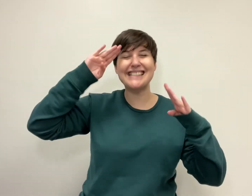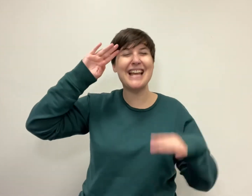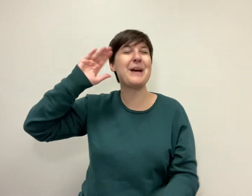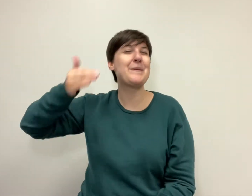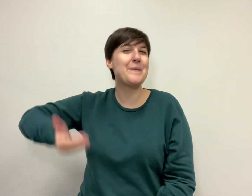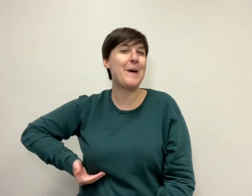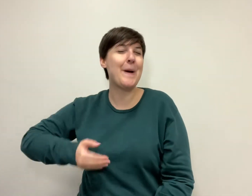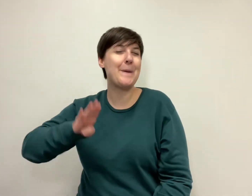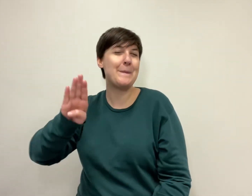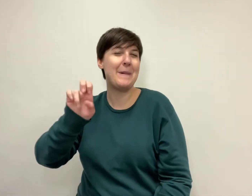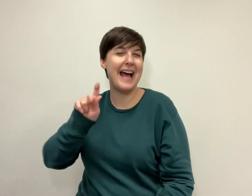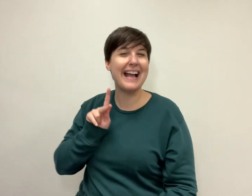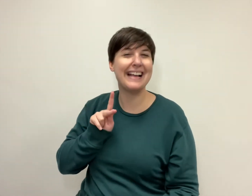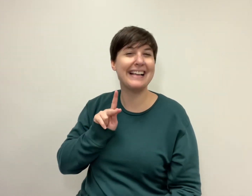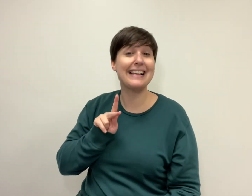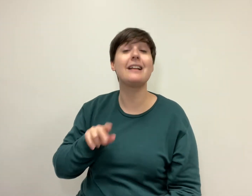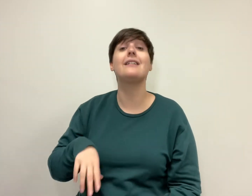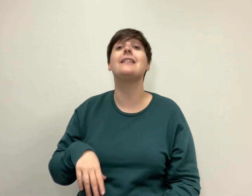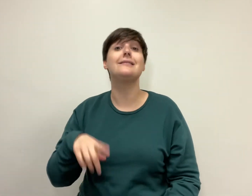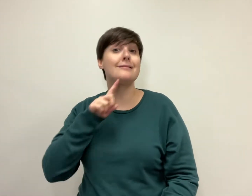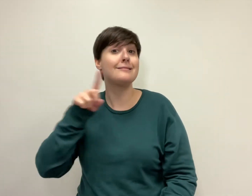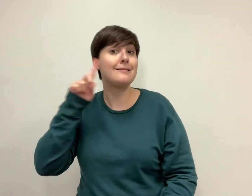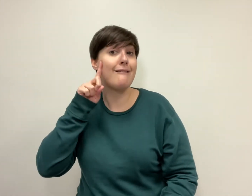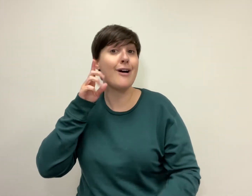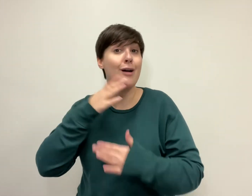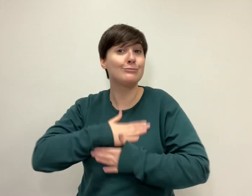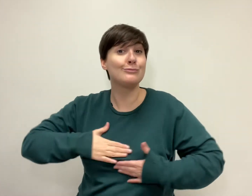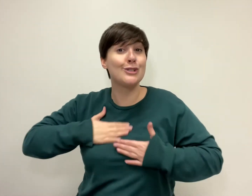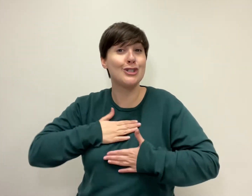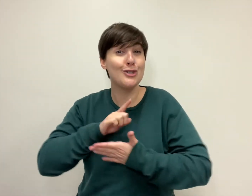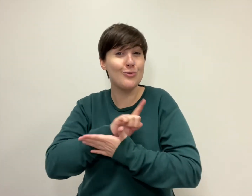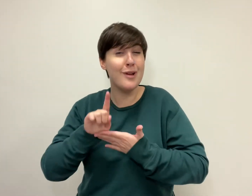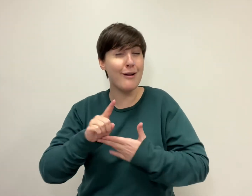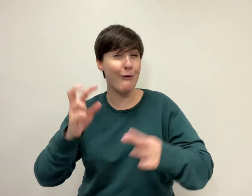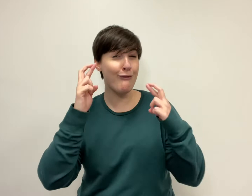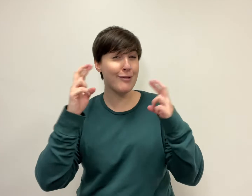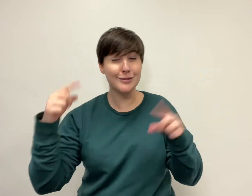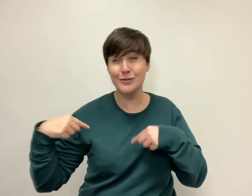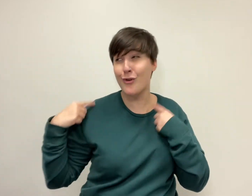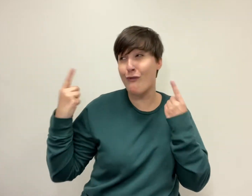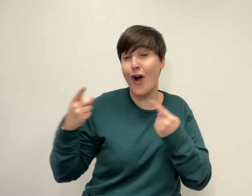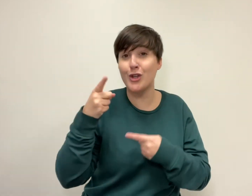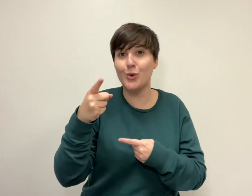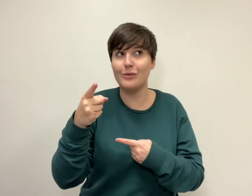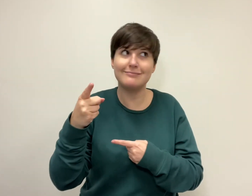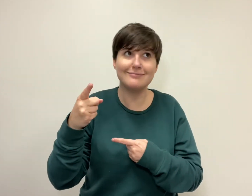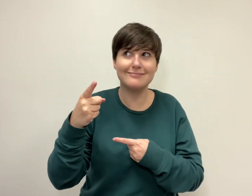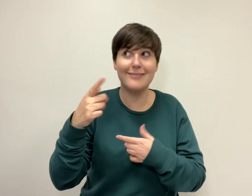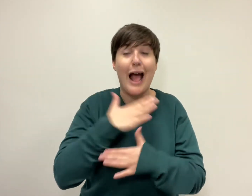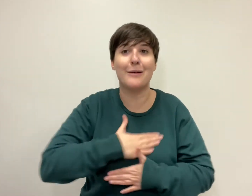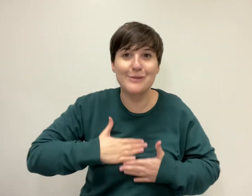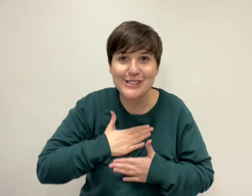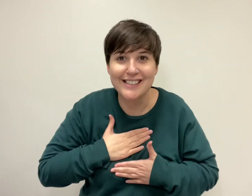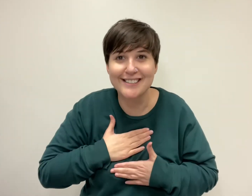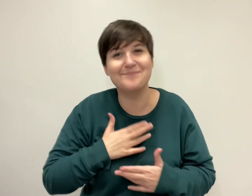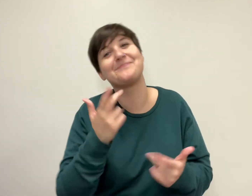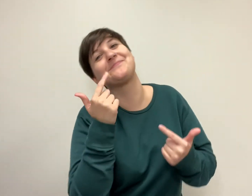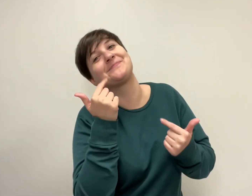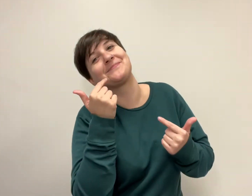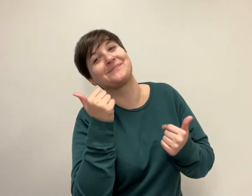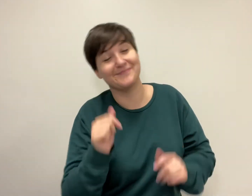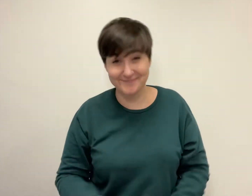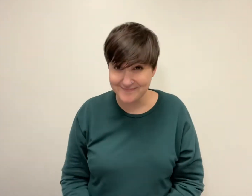Hello! Welcome back. Hopefully so far, Deaf Appreciation Week... you have appreciated, haha.